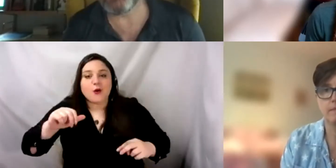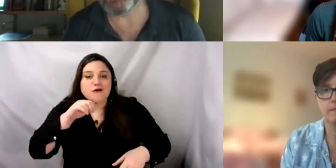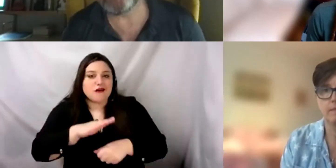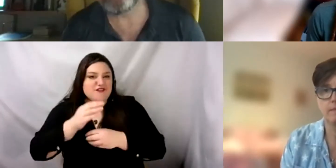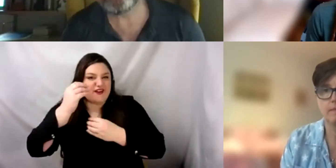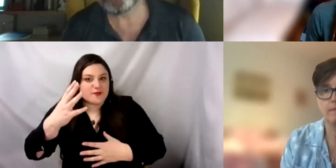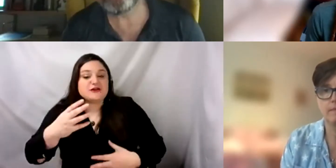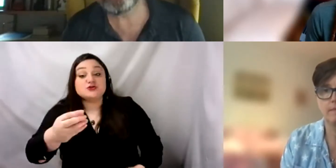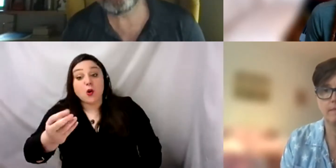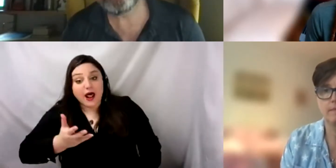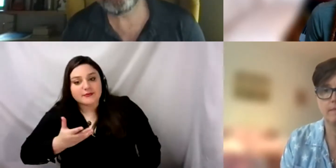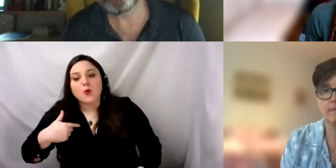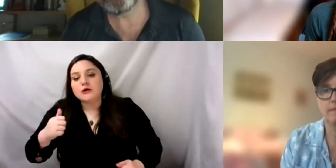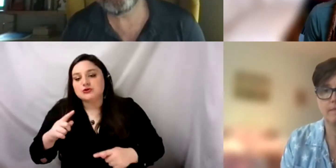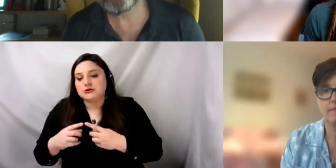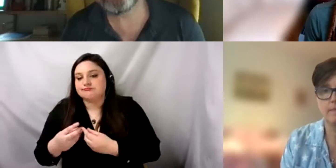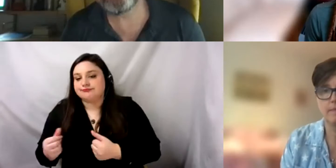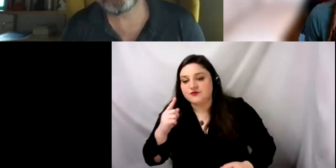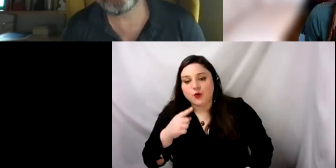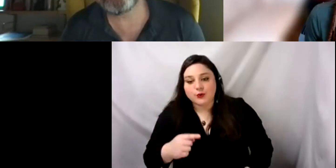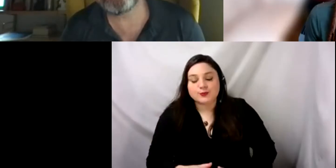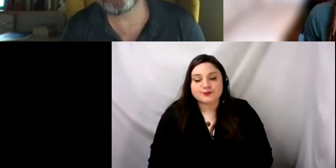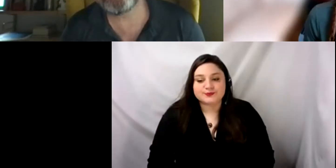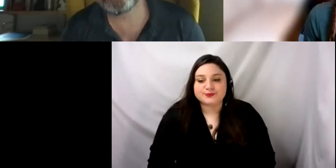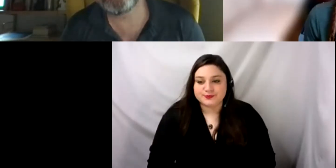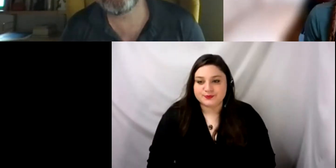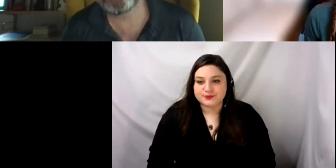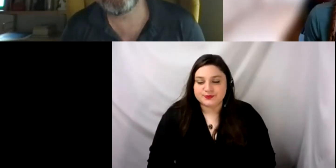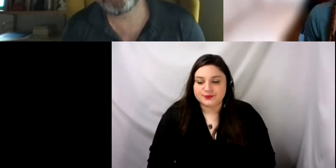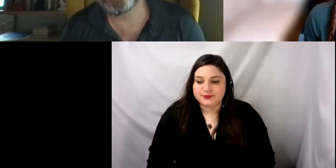Thank you Gonzalo. Marilyn do you want to ask